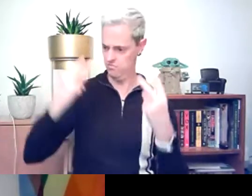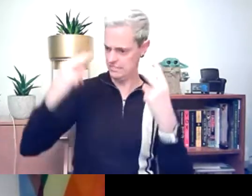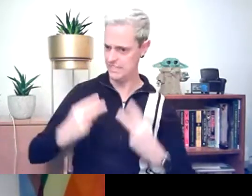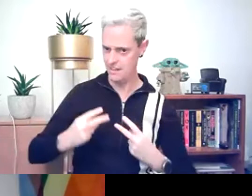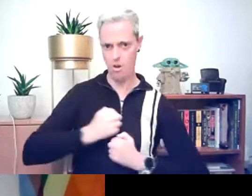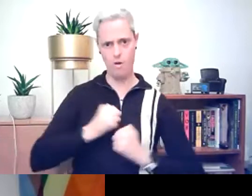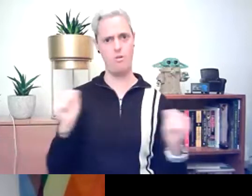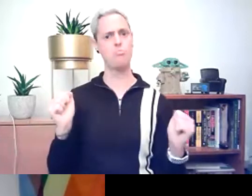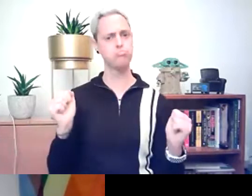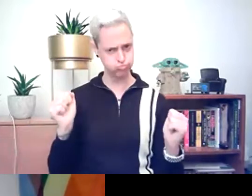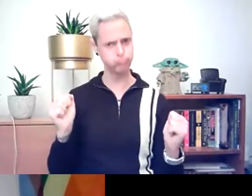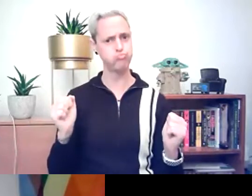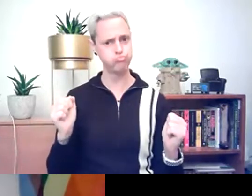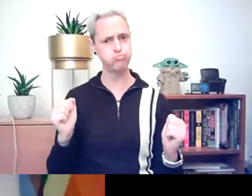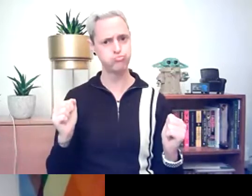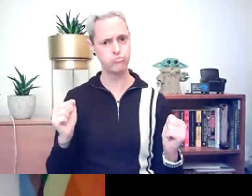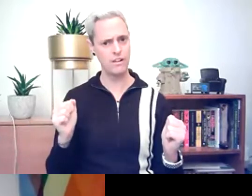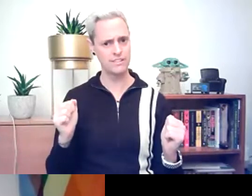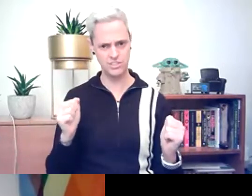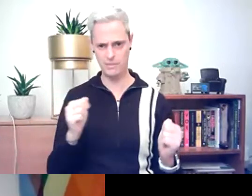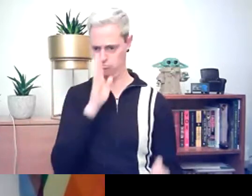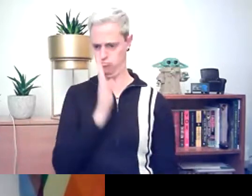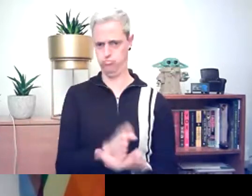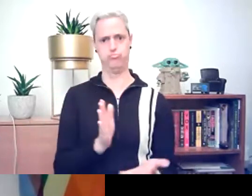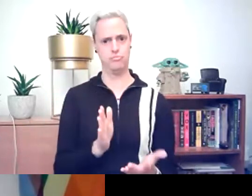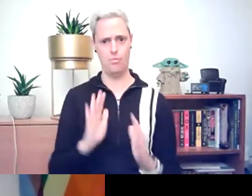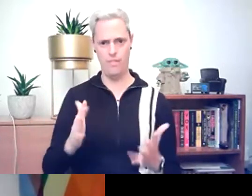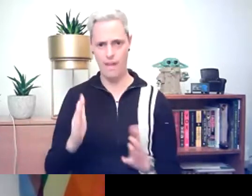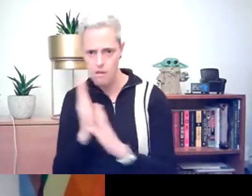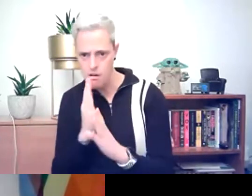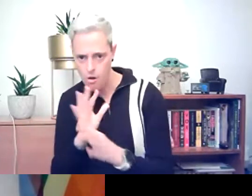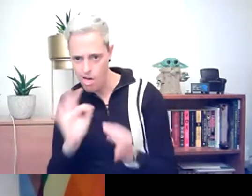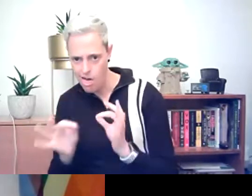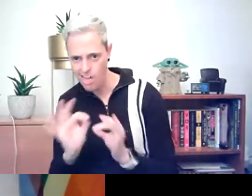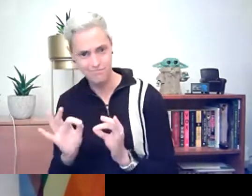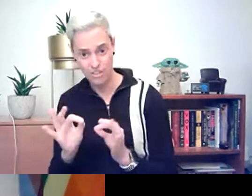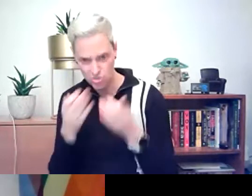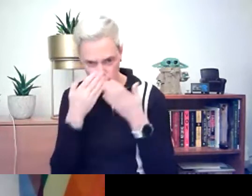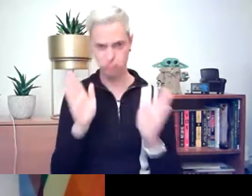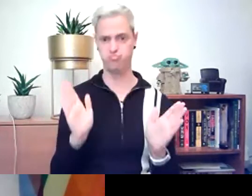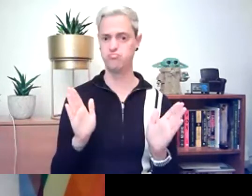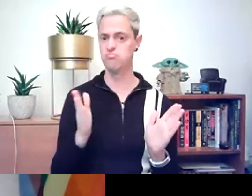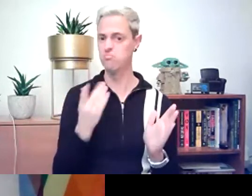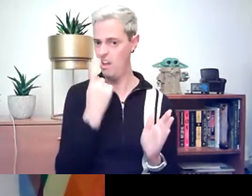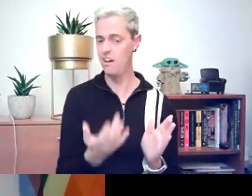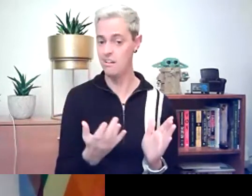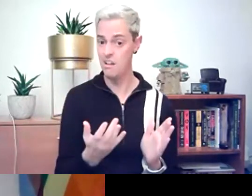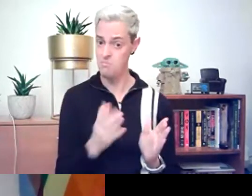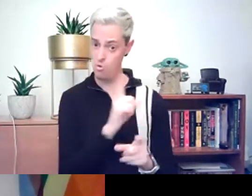is still freely available on the internet because a lot of a lot of data gets published